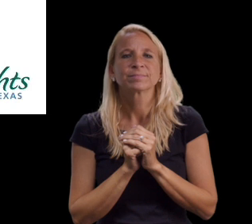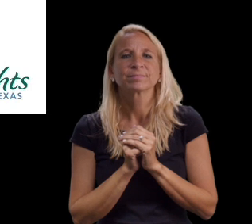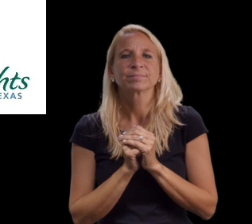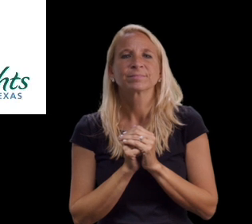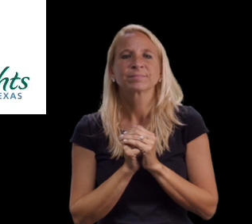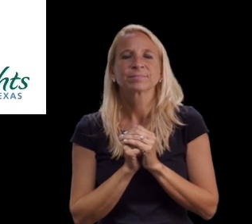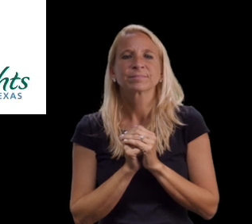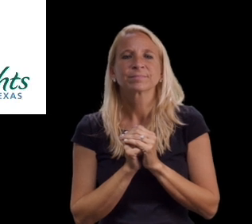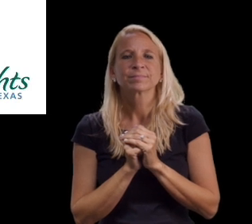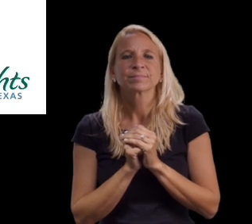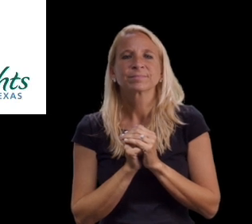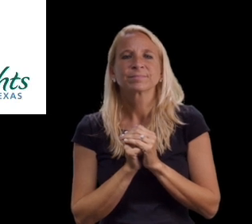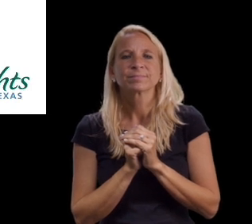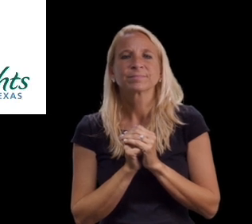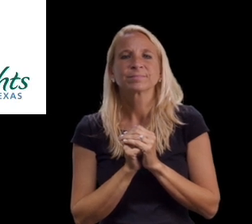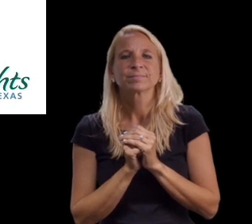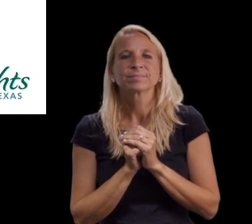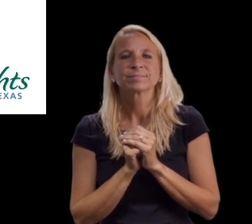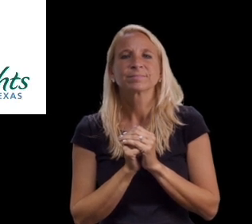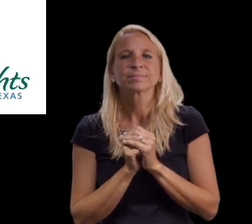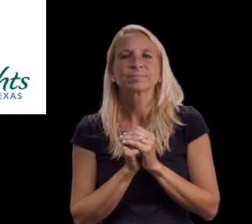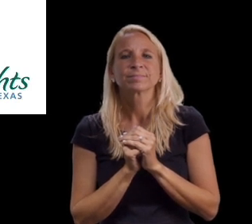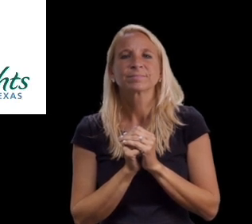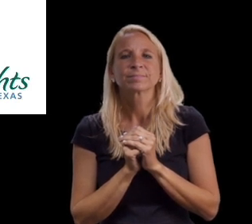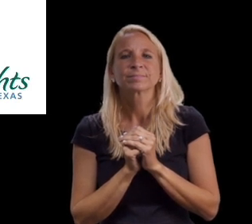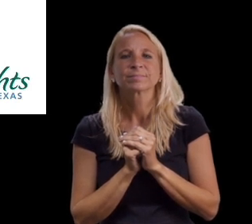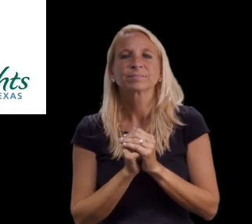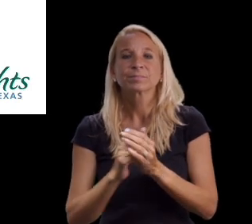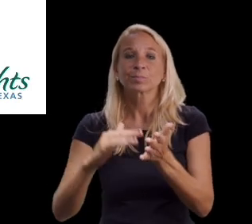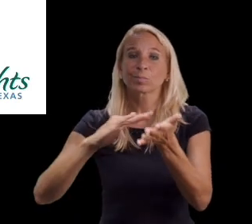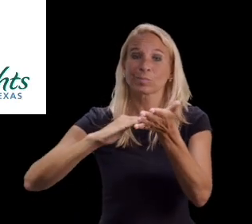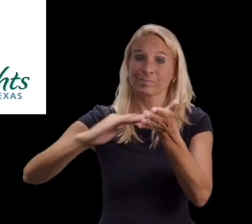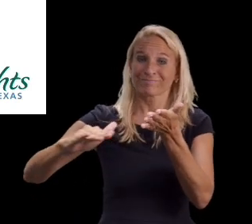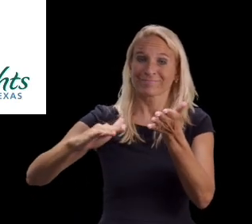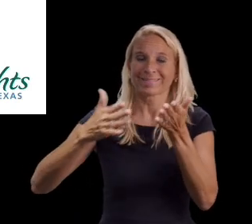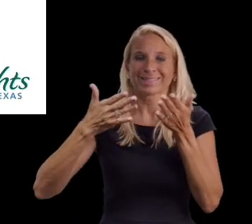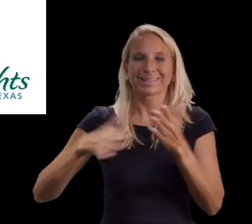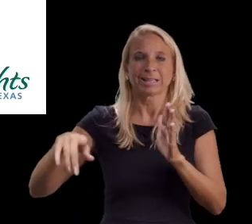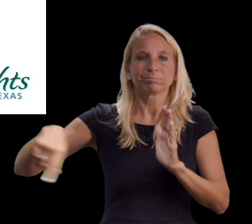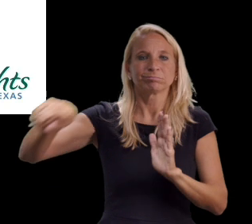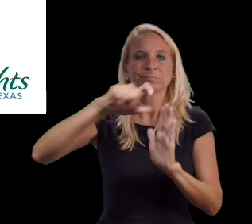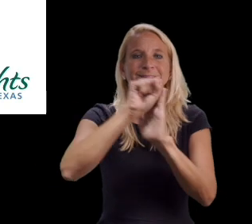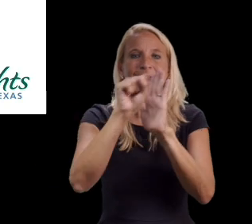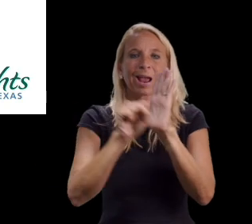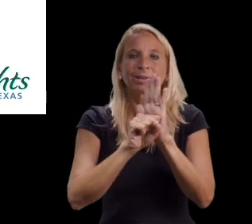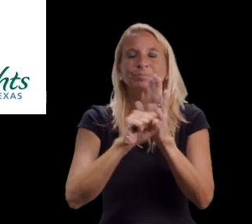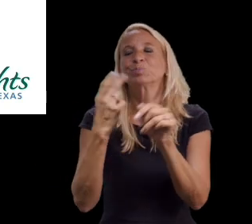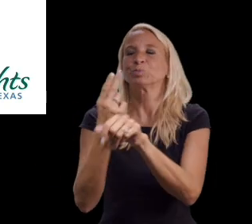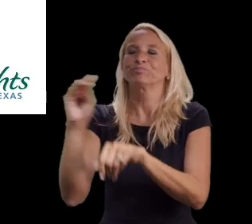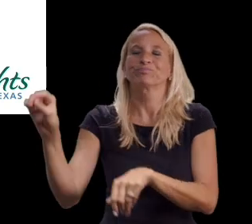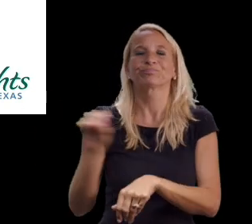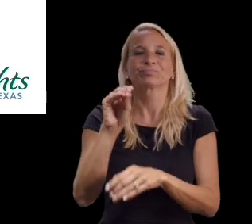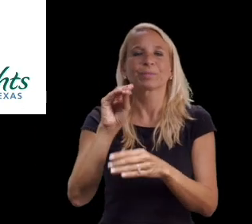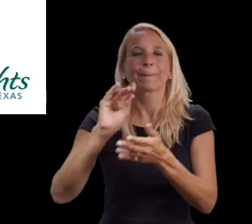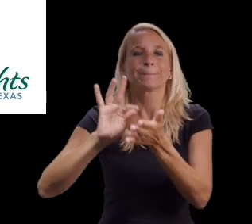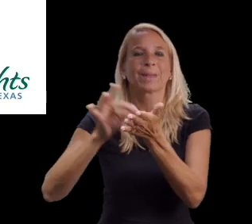What are Medicaid waivers and how do they work? Waivers let states use Medicaid funds for long-term home